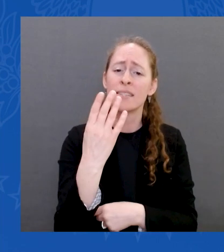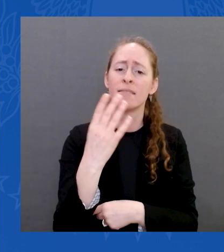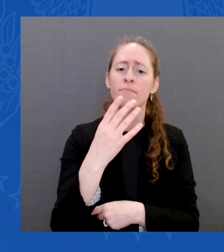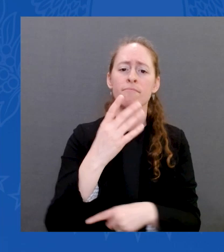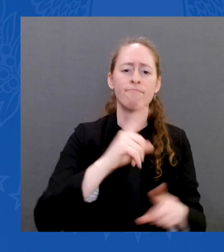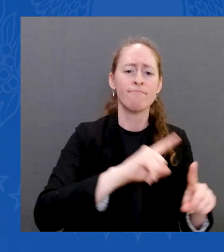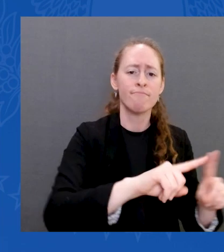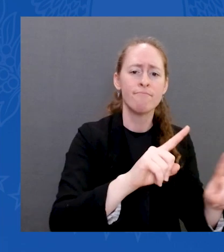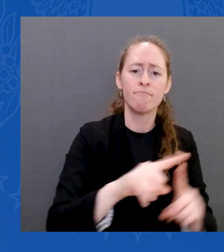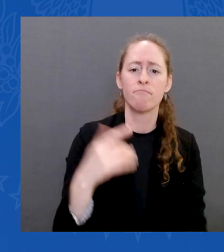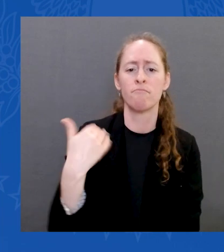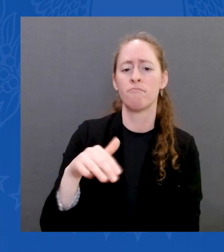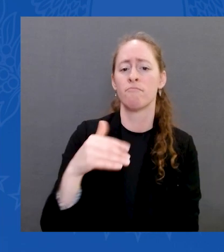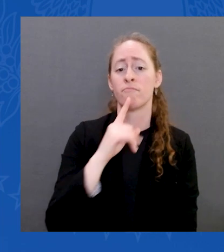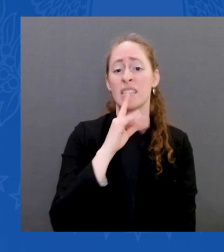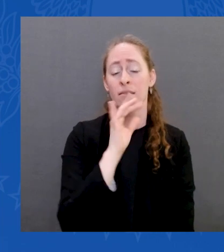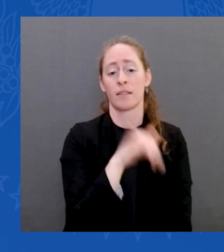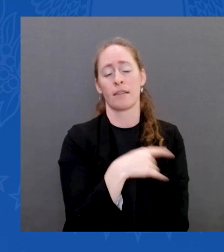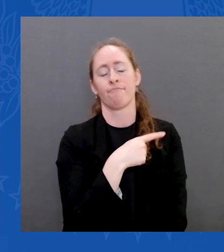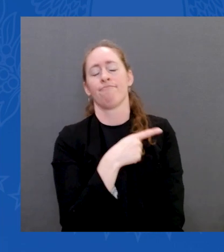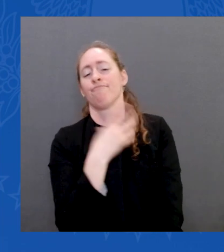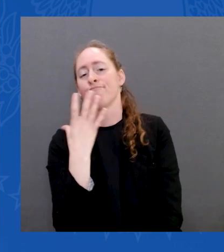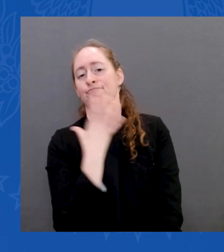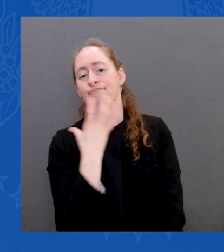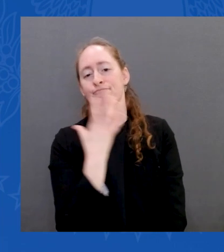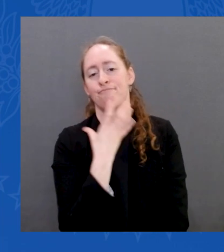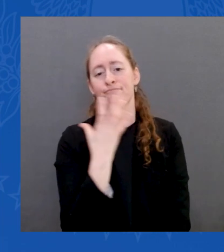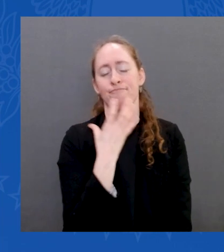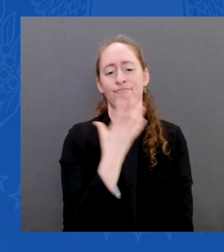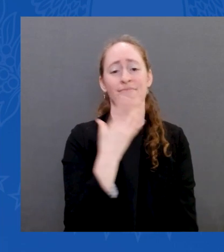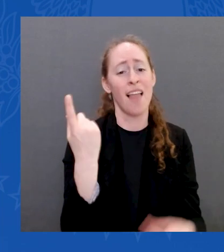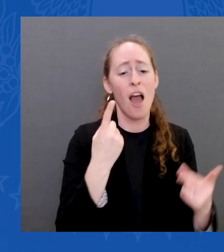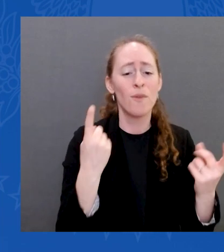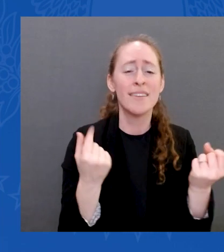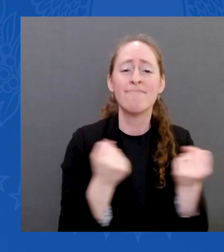rooting and being invested in the wholeness of the child.